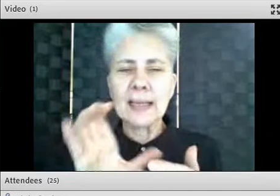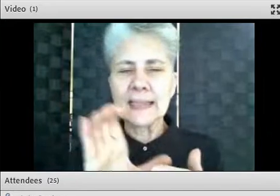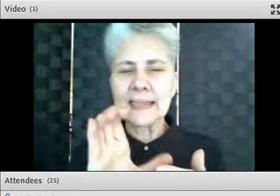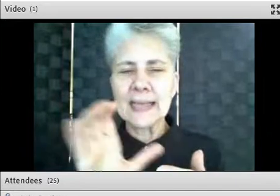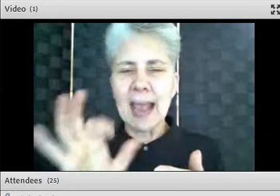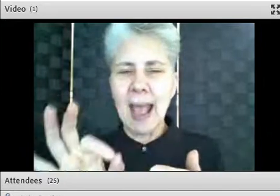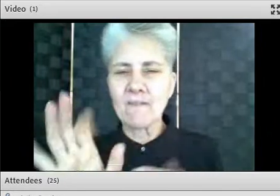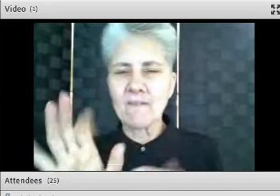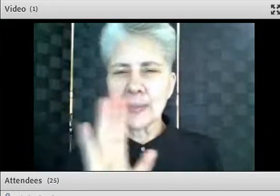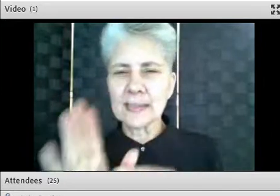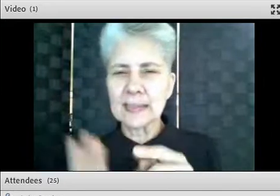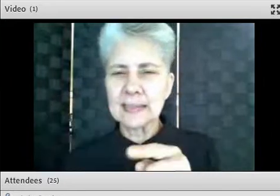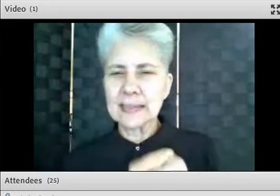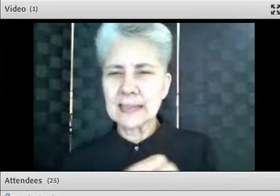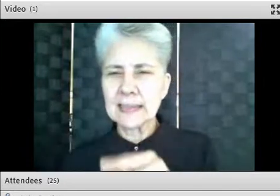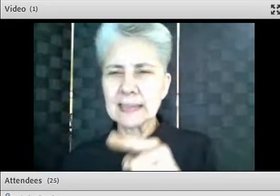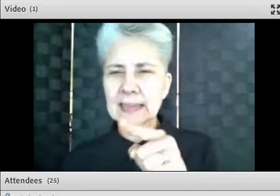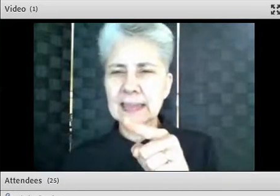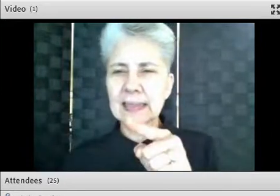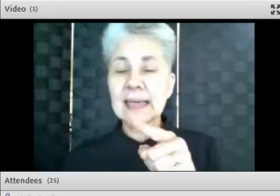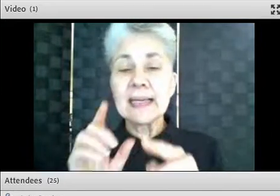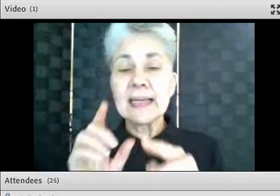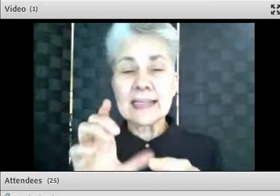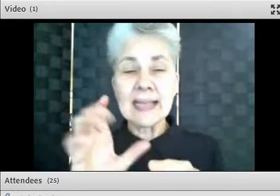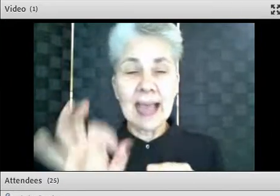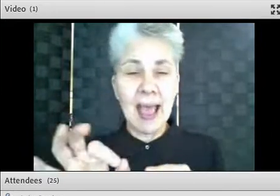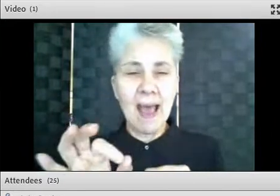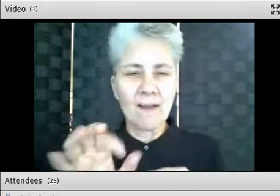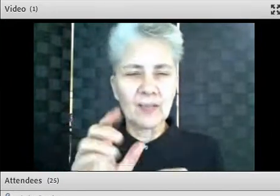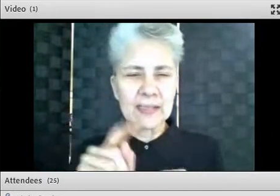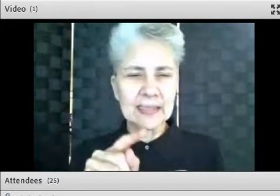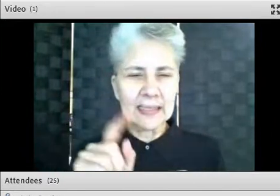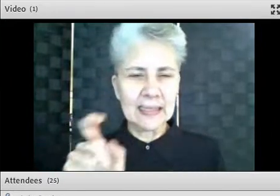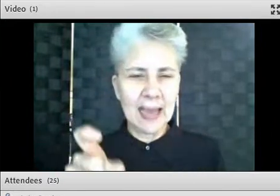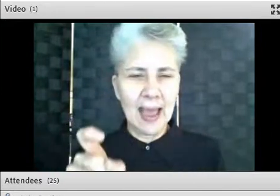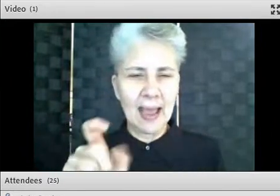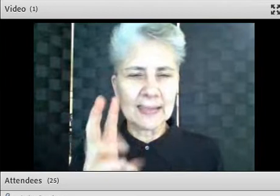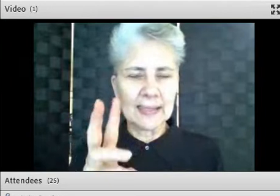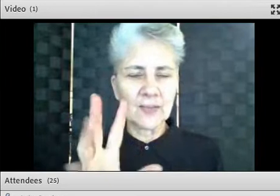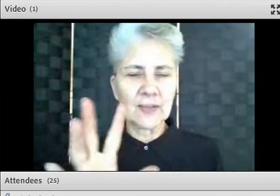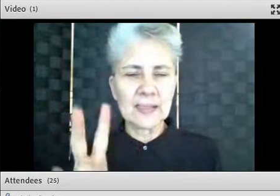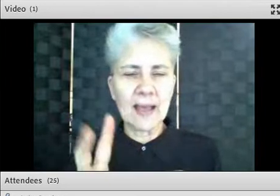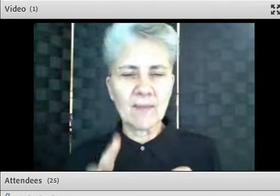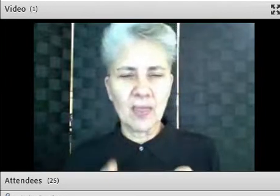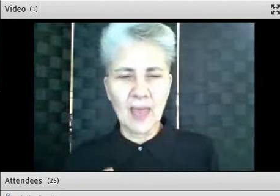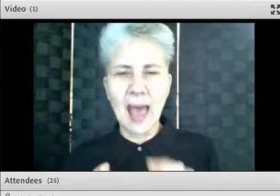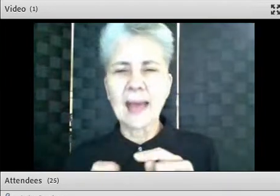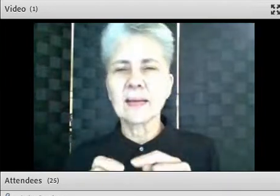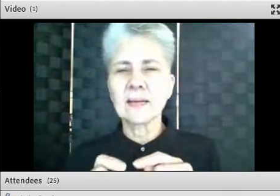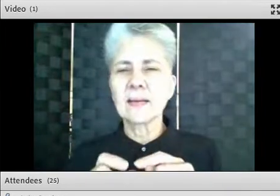is this CF business, so CF, in this case, TX657, et cetera.